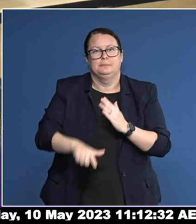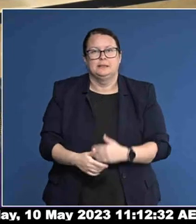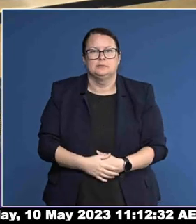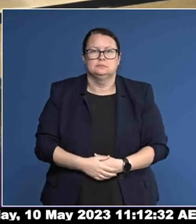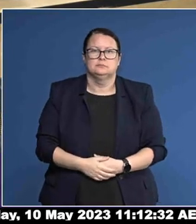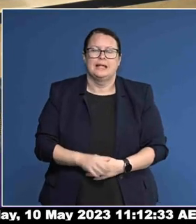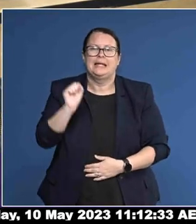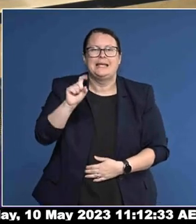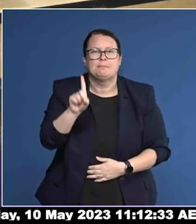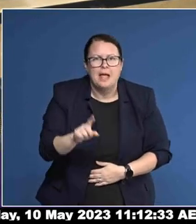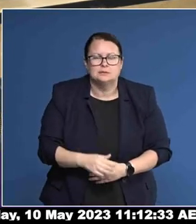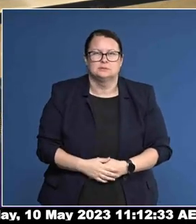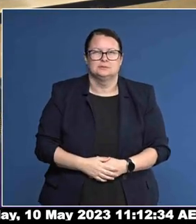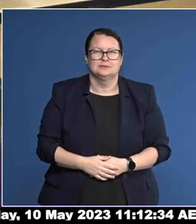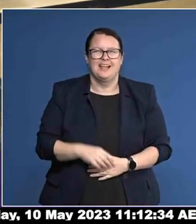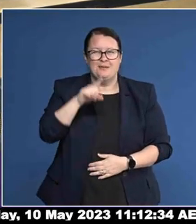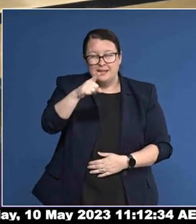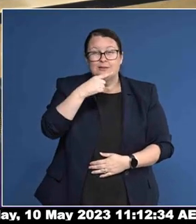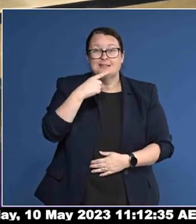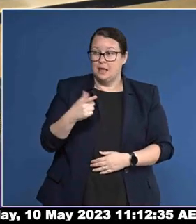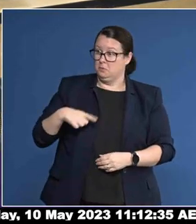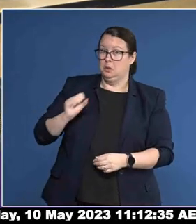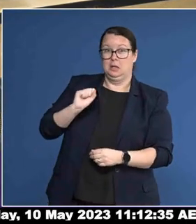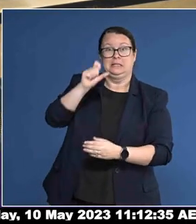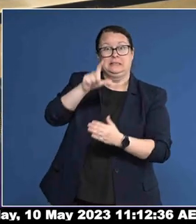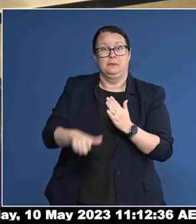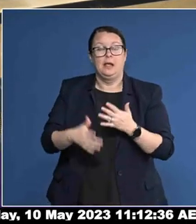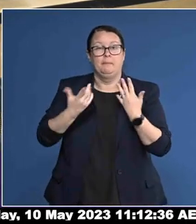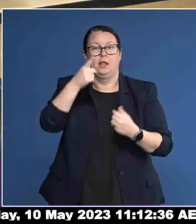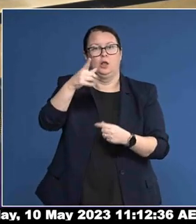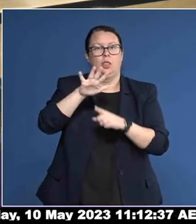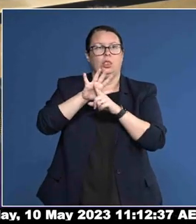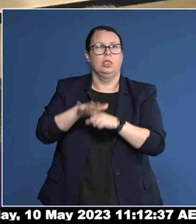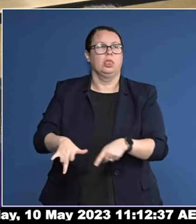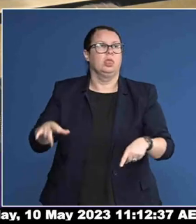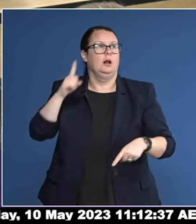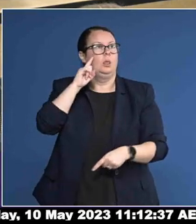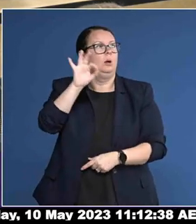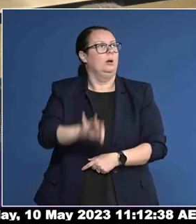And in doing that, what you're seeking to do is water down the significance